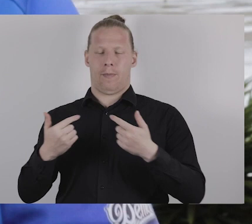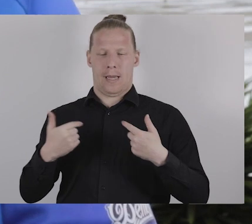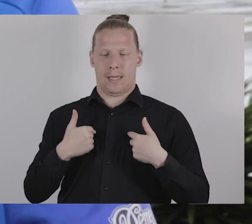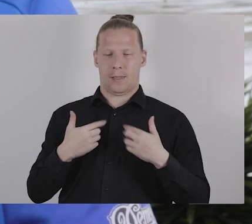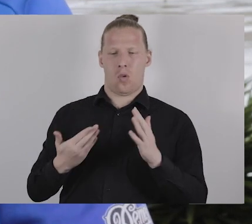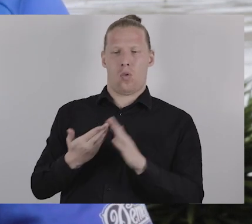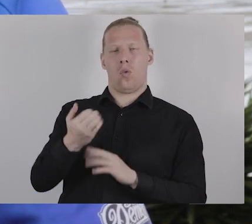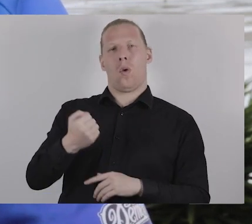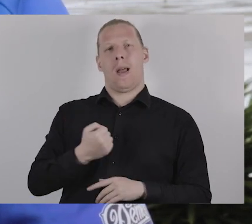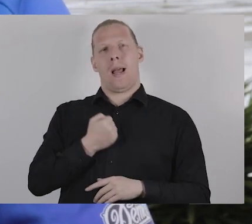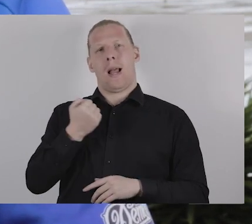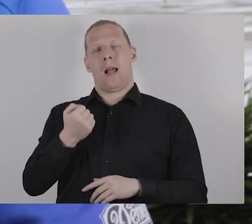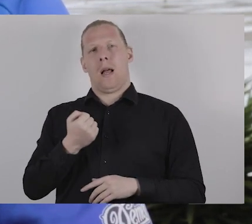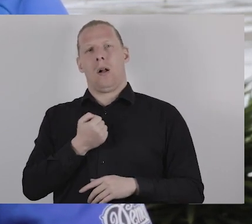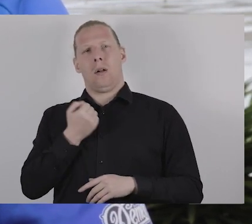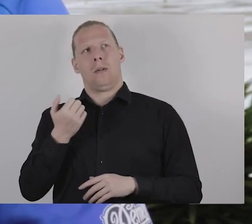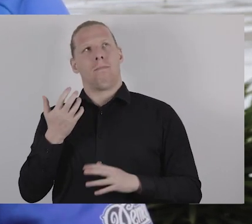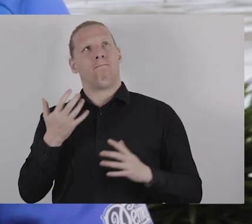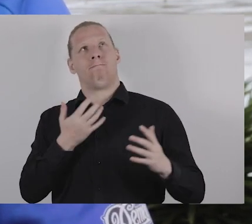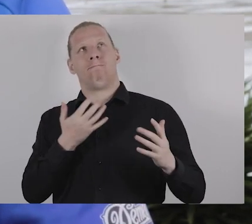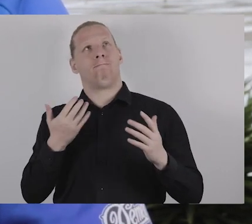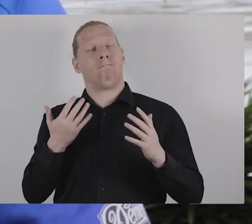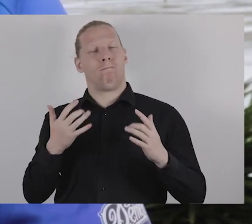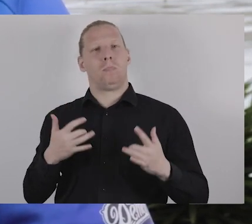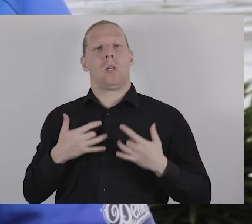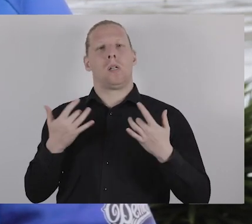in our life's work...